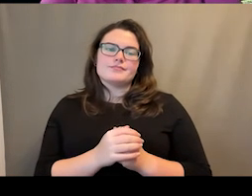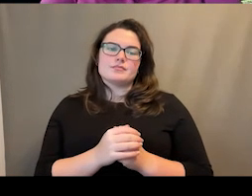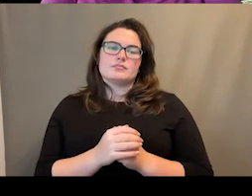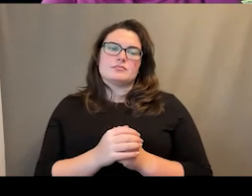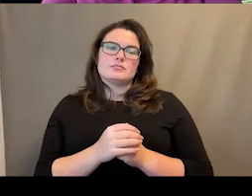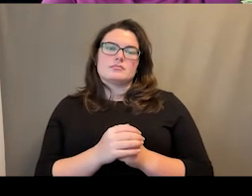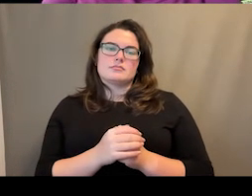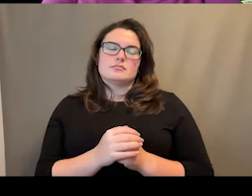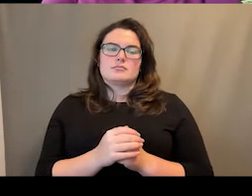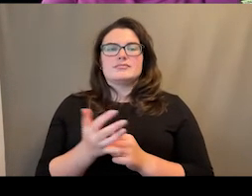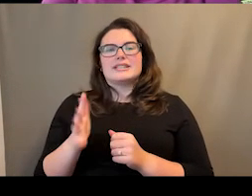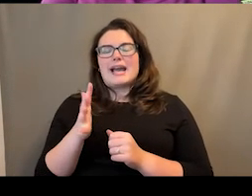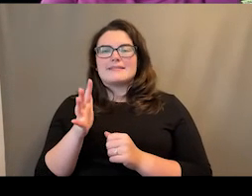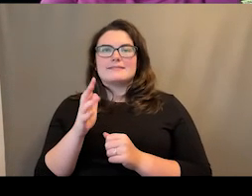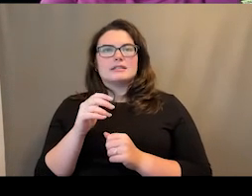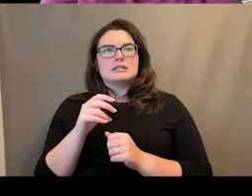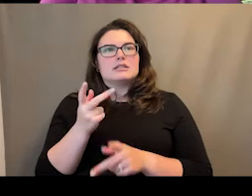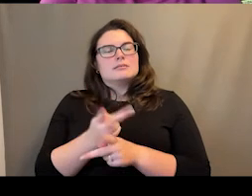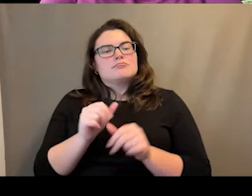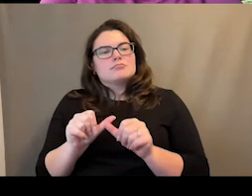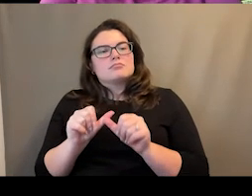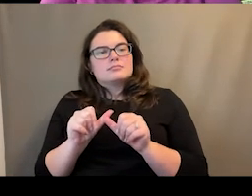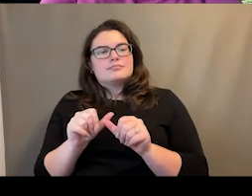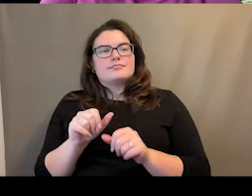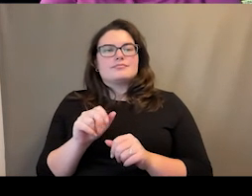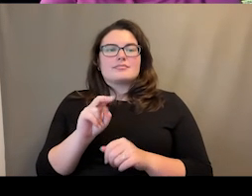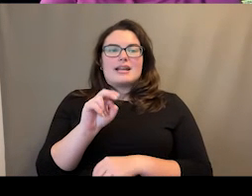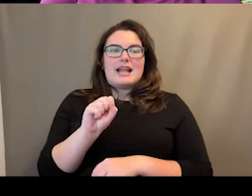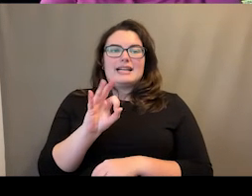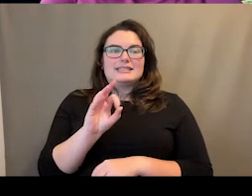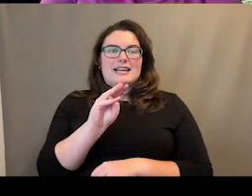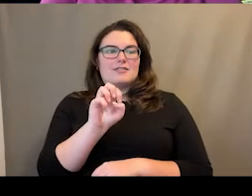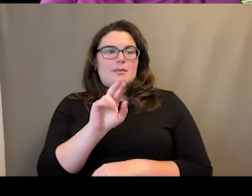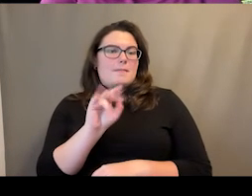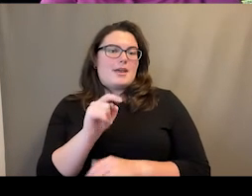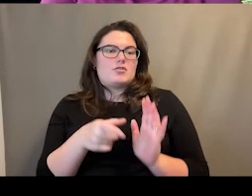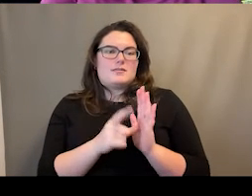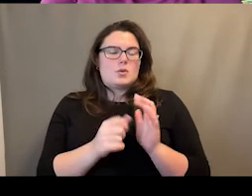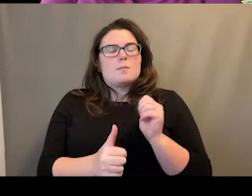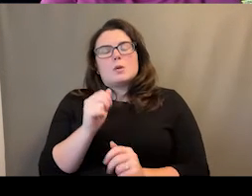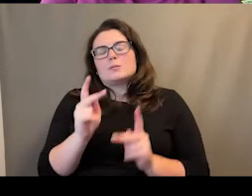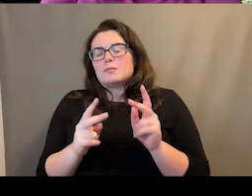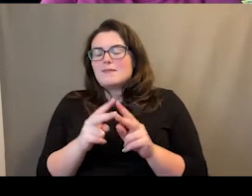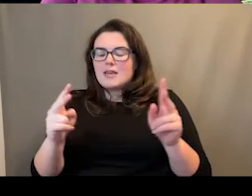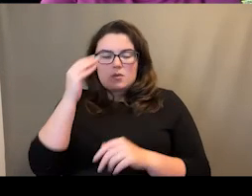Keeping along with that, the NSF Merit Review Criteria, most people are very familiar with intellectual merit.